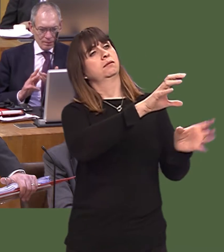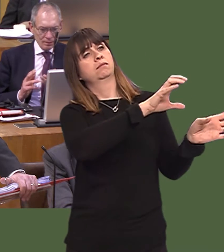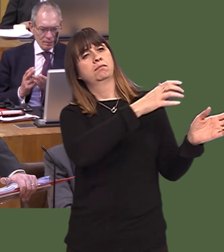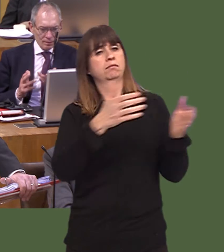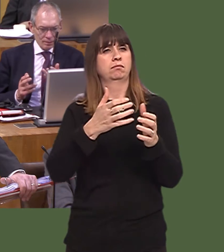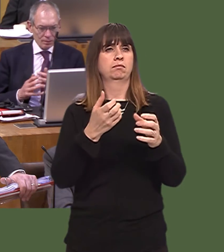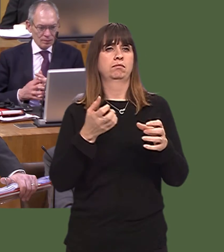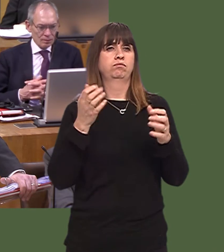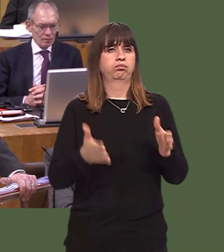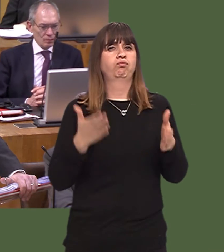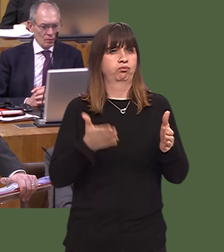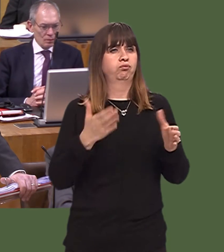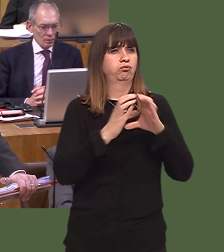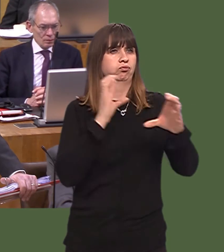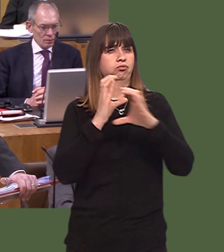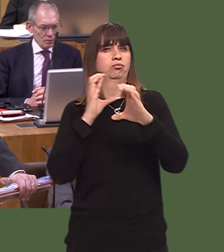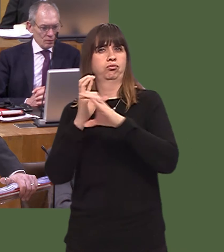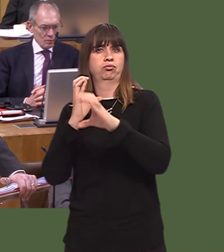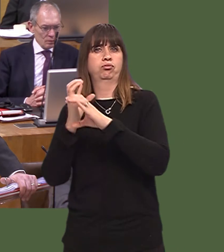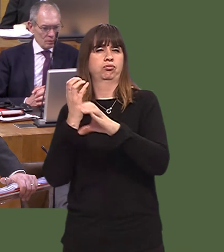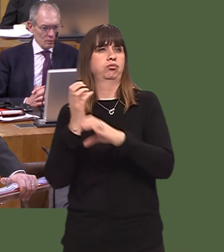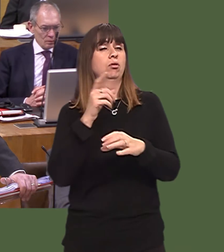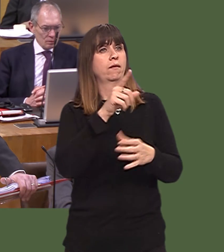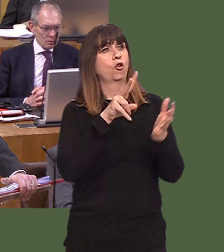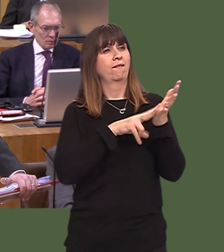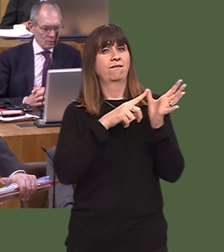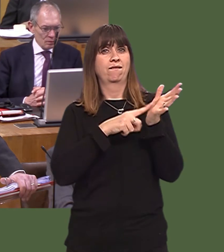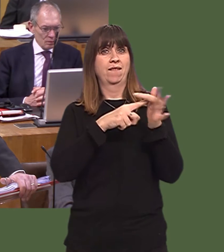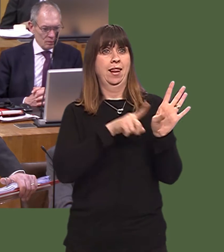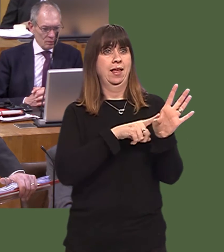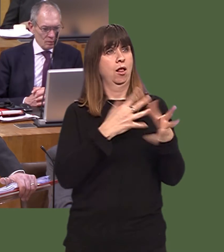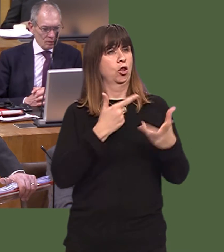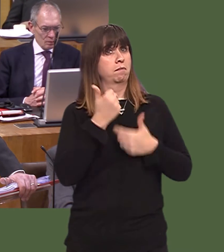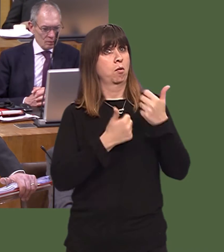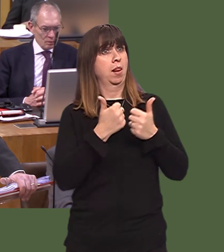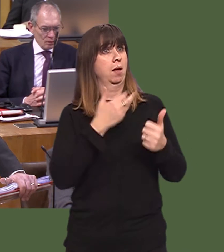They did it in the Rhymney valley for a number of years and those trains were popular, actually, with commuters.